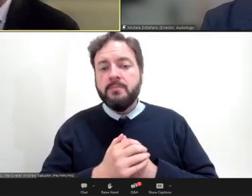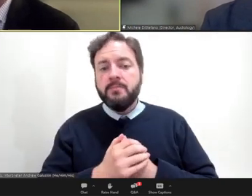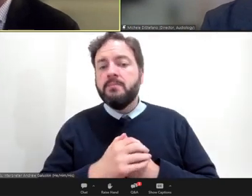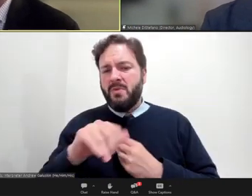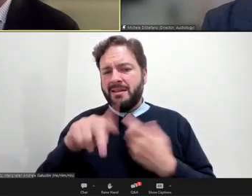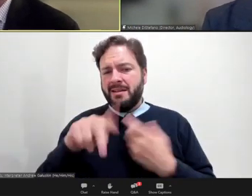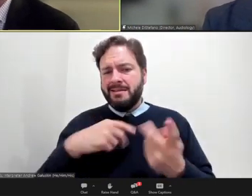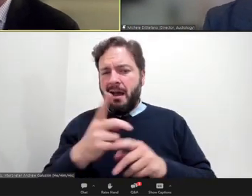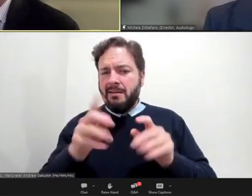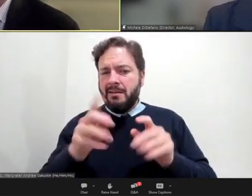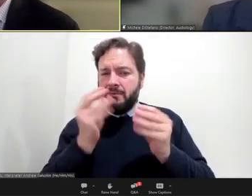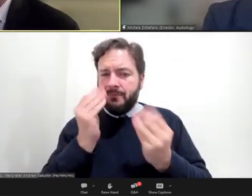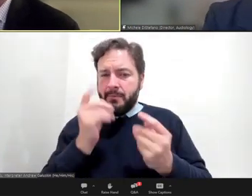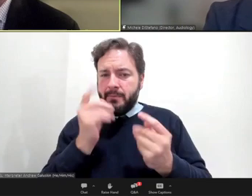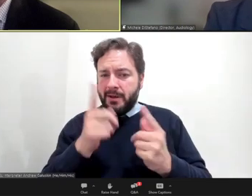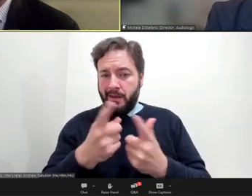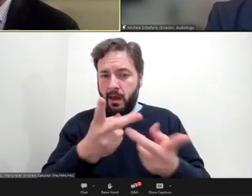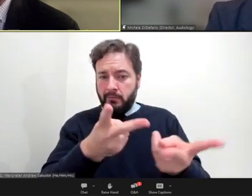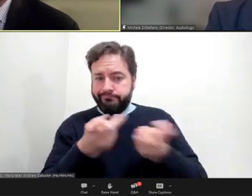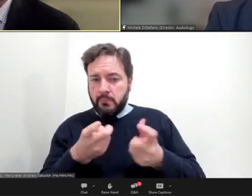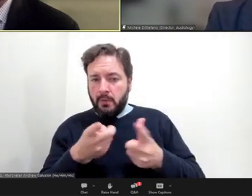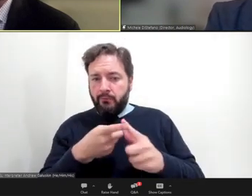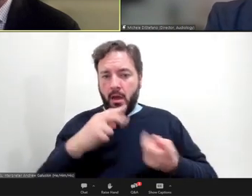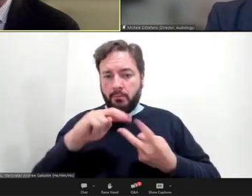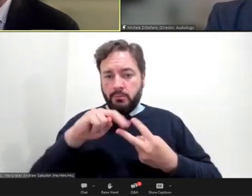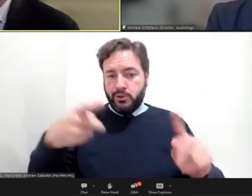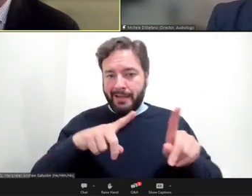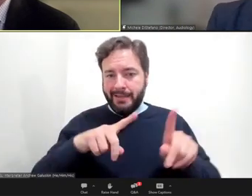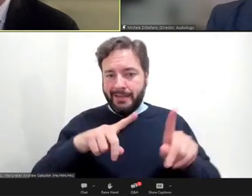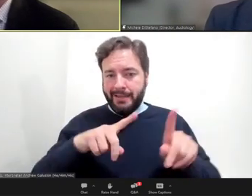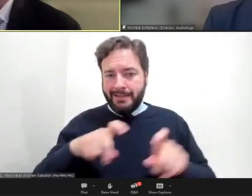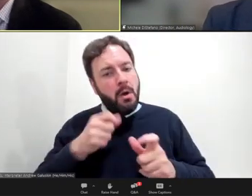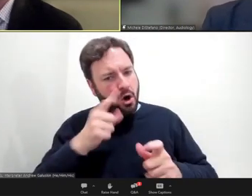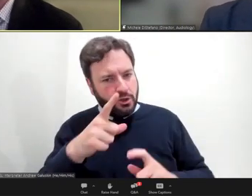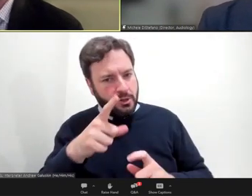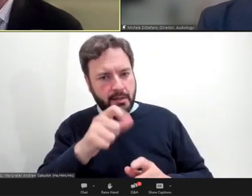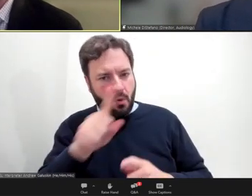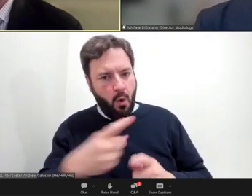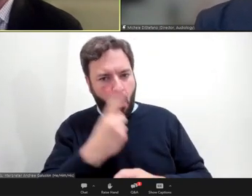get from genetic testing. Although we can't always get that information.